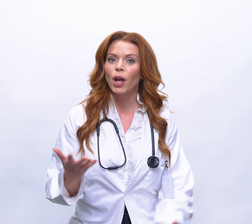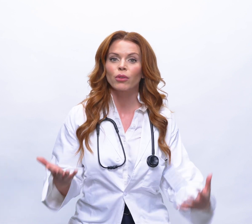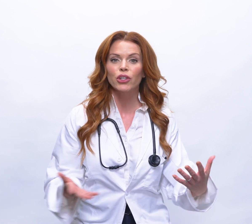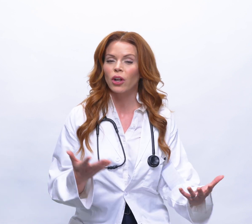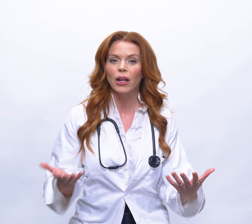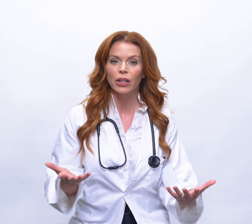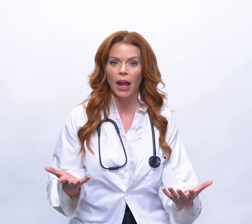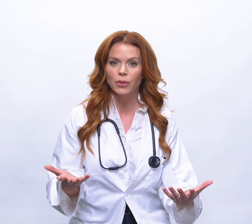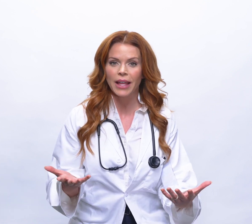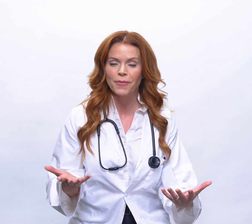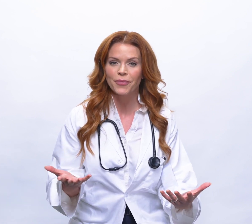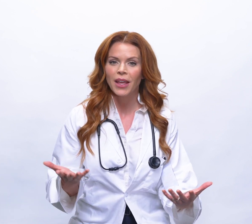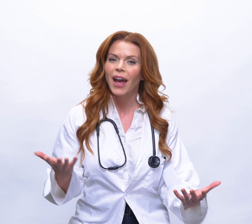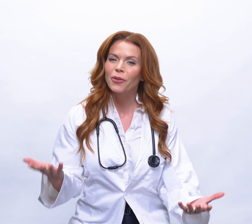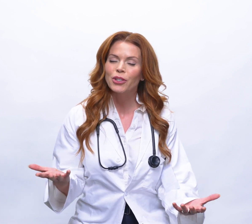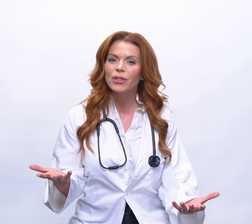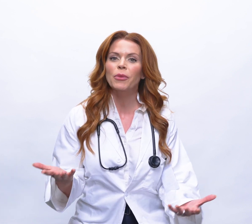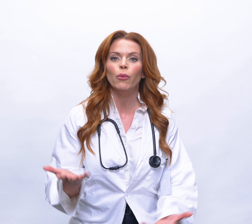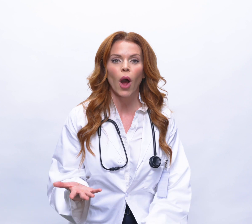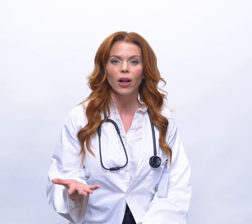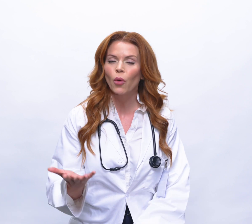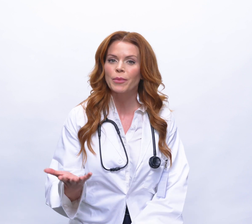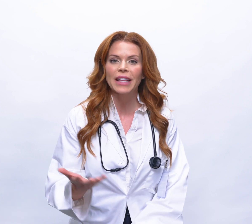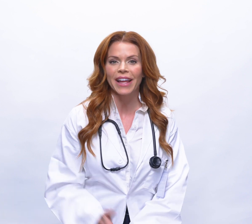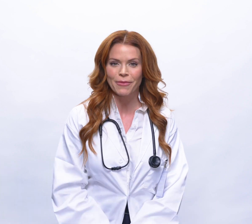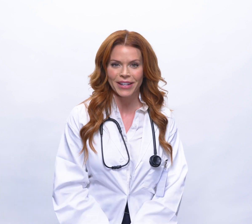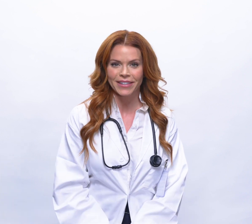I'm not really sure how to interact with them. I don't want to do something wrong or upset anyone.